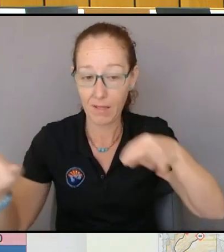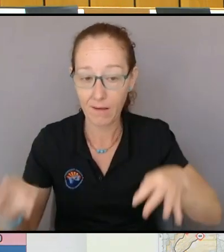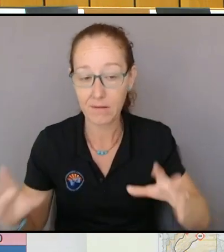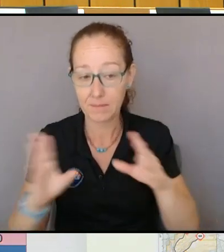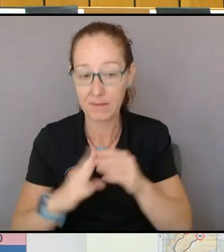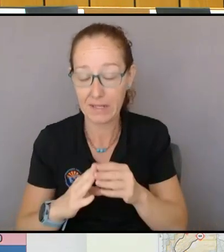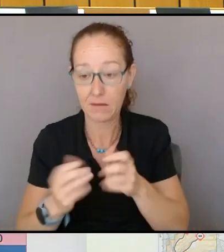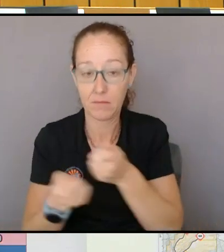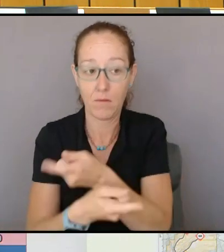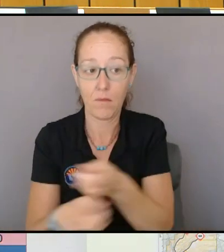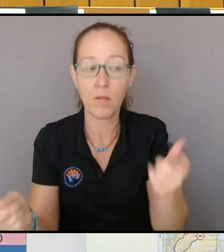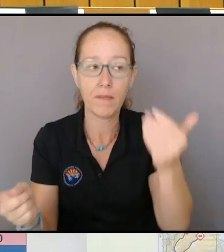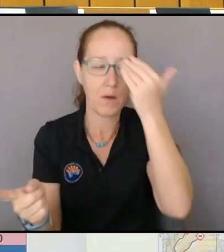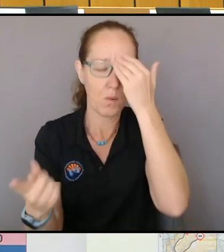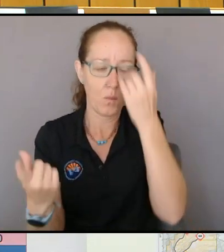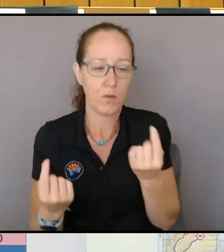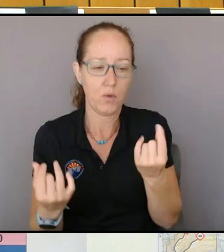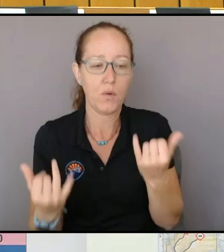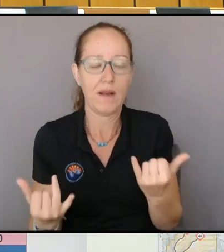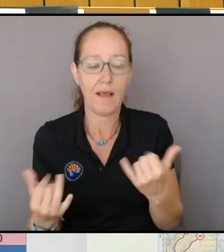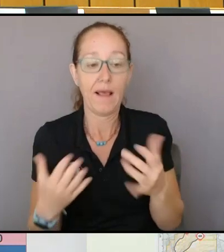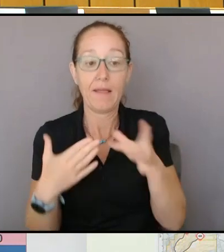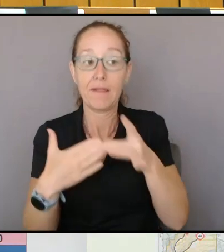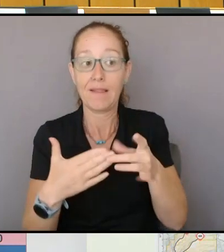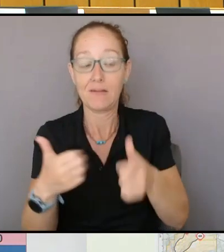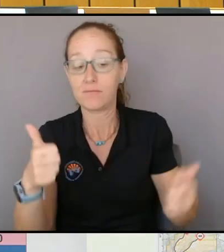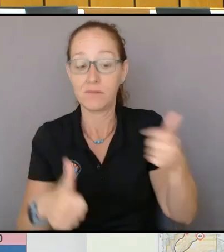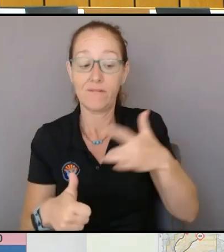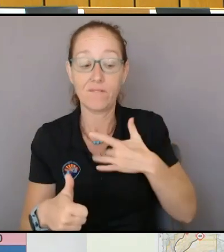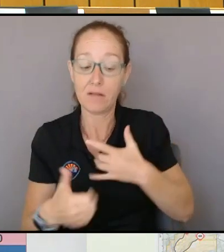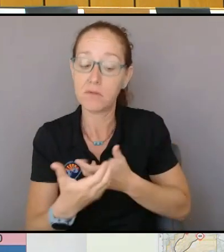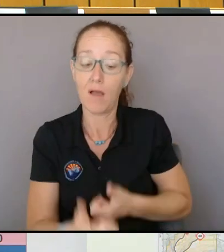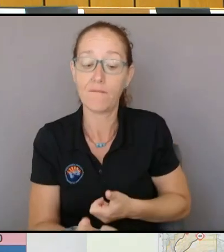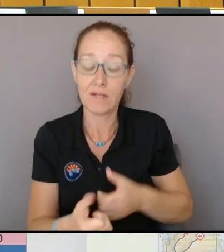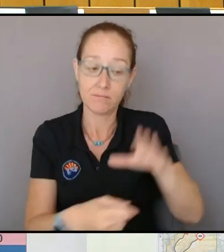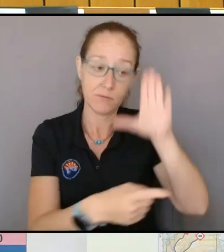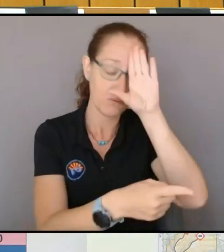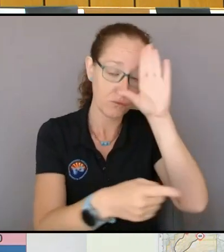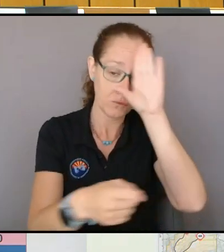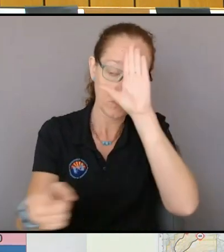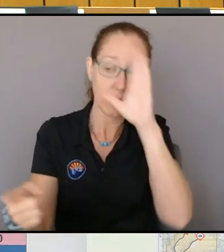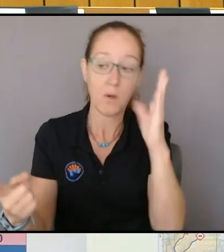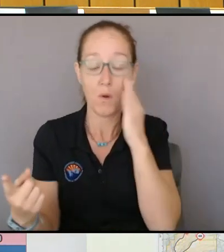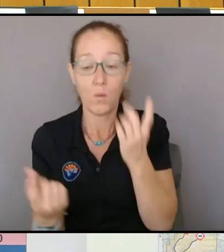done to be successful. There's things beyond our control today that we, you know, that we're just going to have to respond